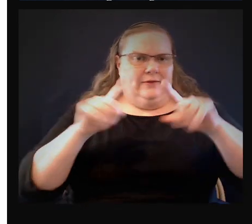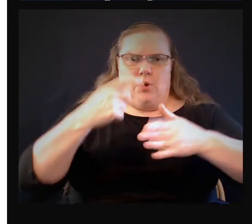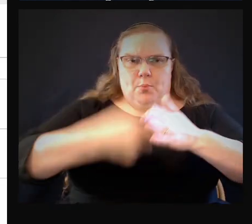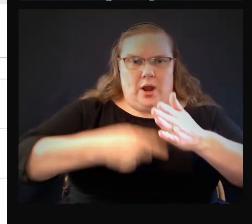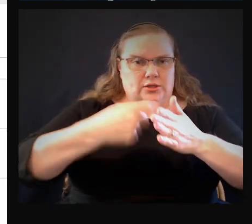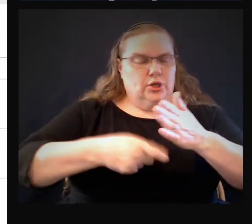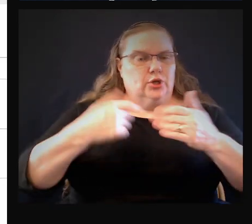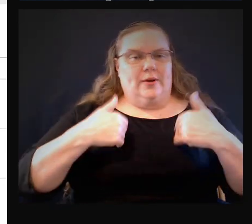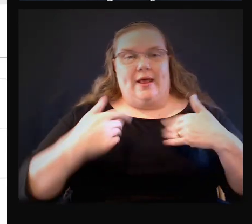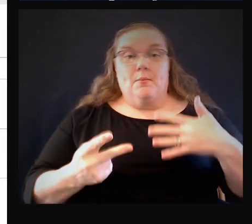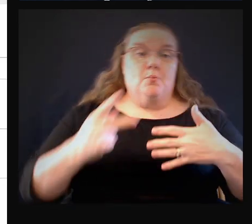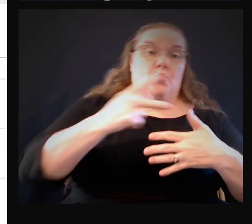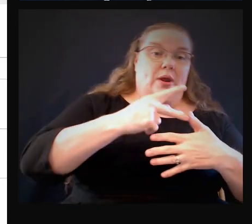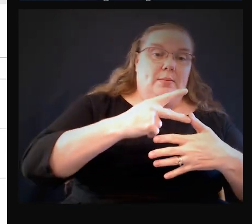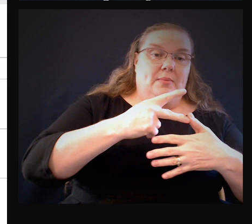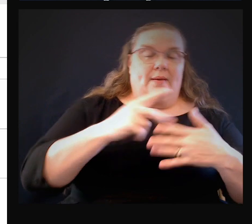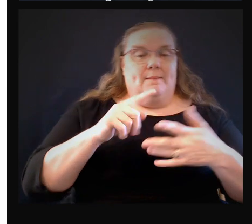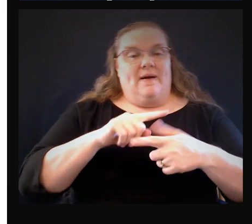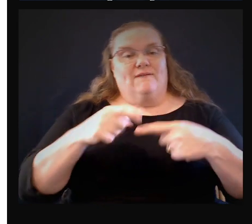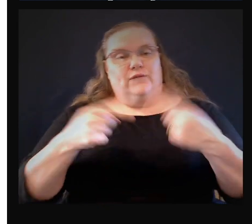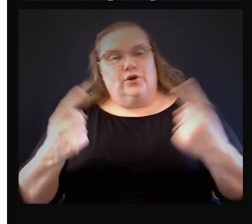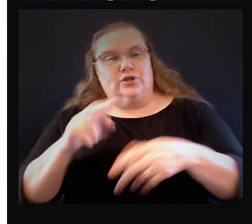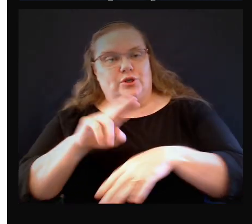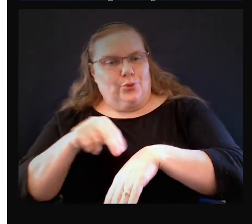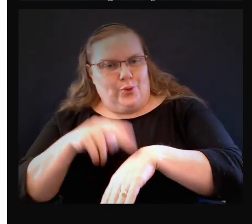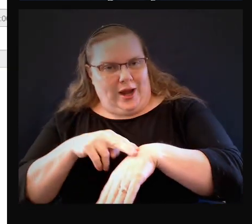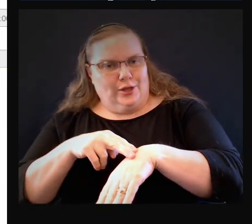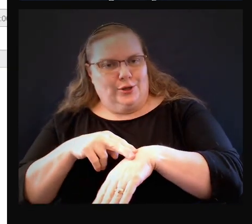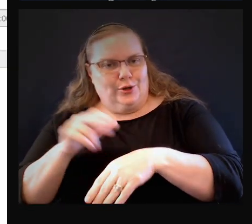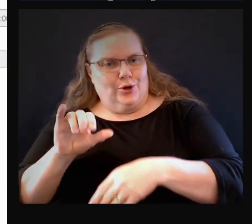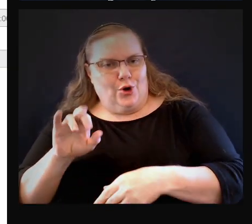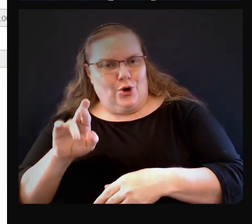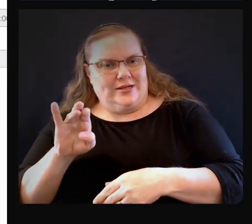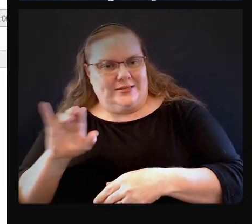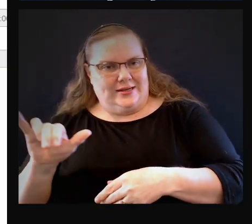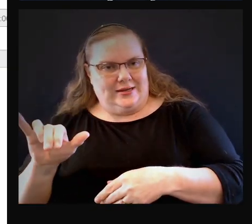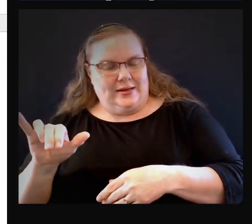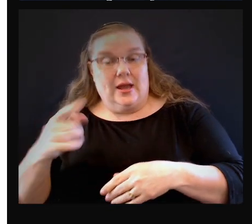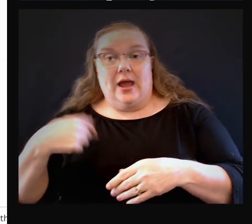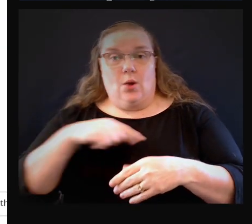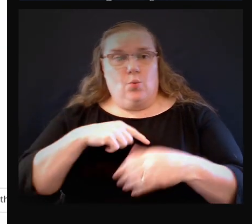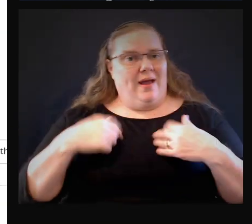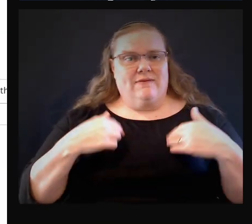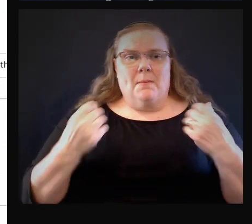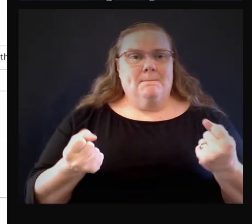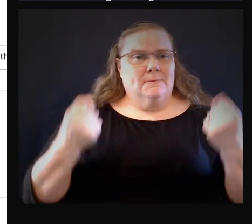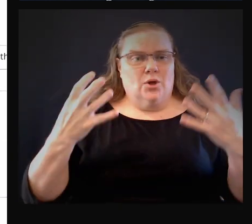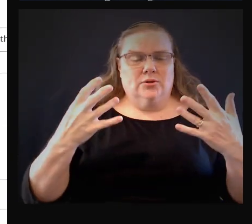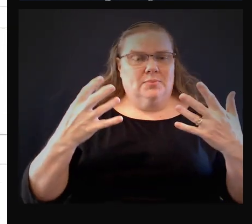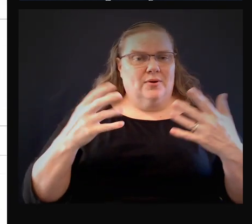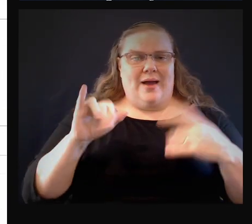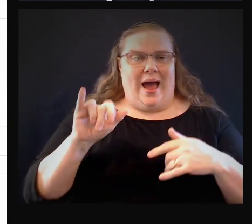for each premium versus regular currency, for example. And we also support different multiple item types in a single Price,